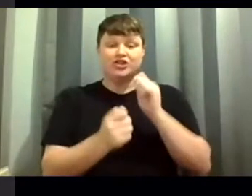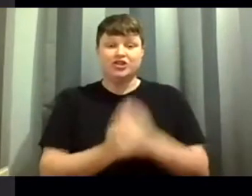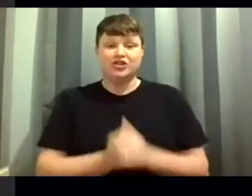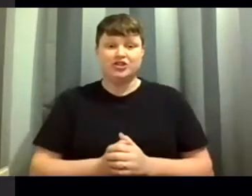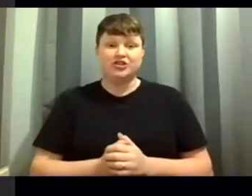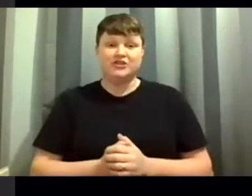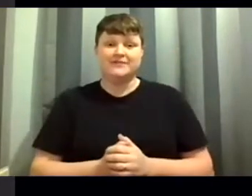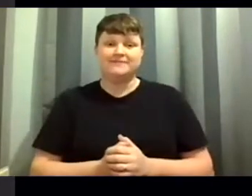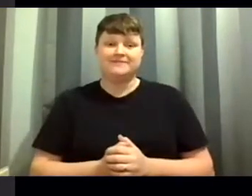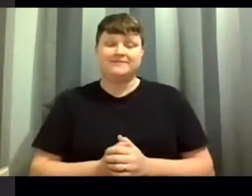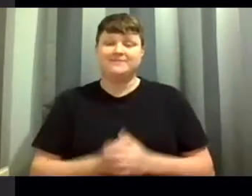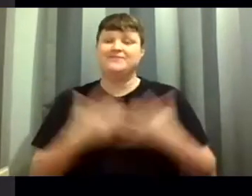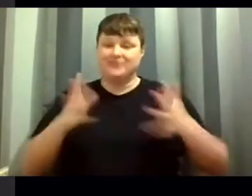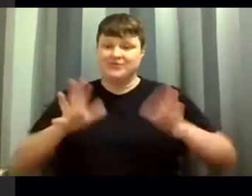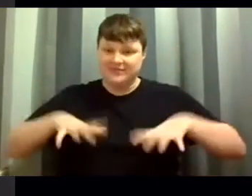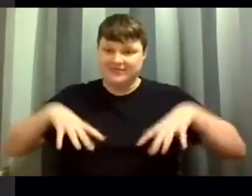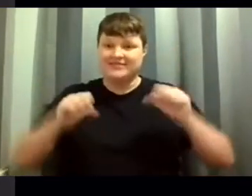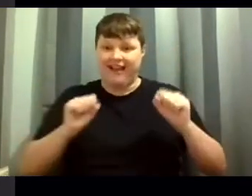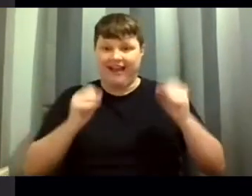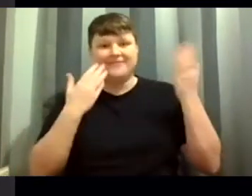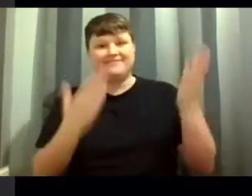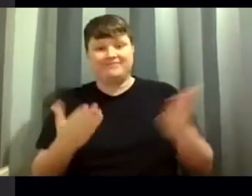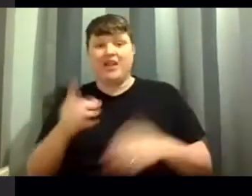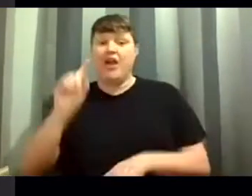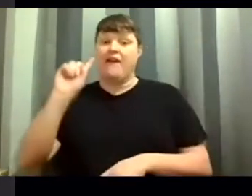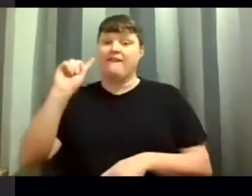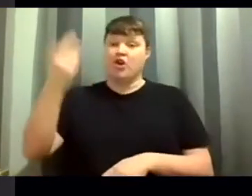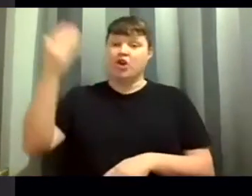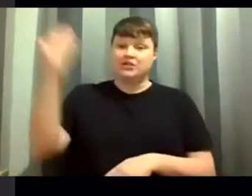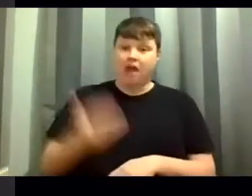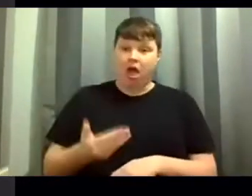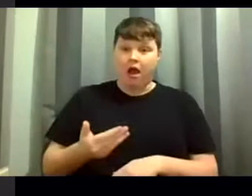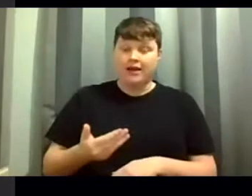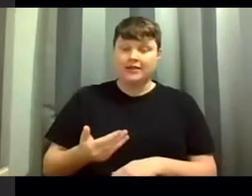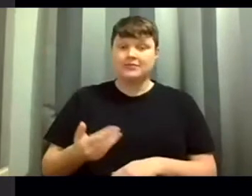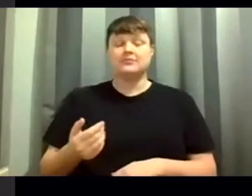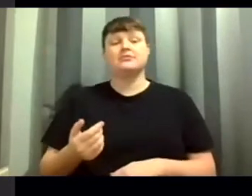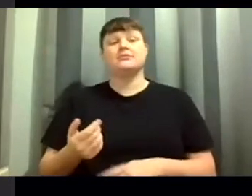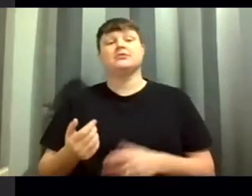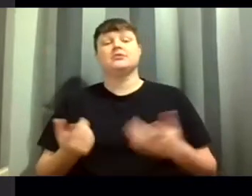Anyway, there we go. That was the first slide pretty much done and dusted.